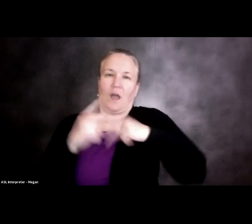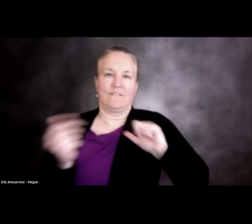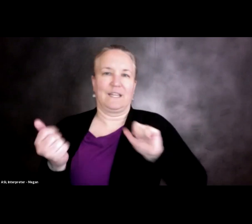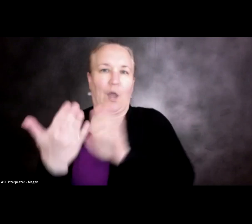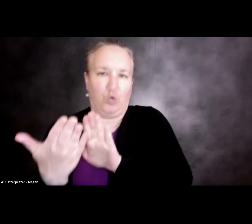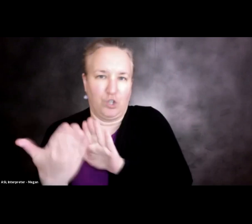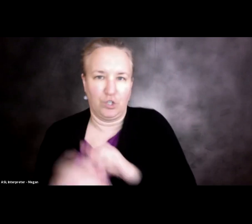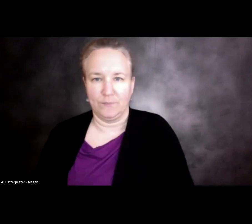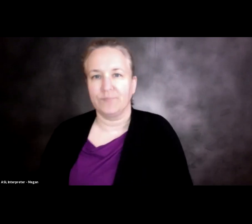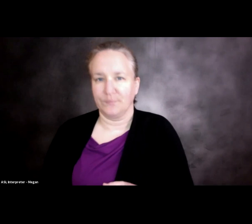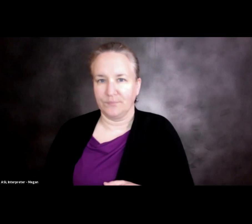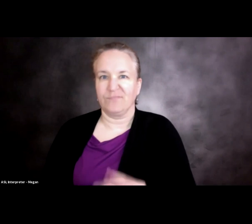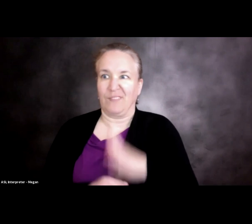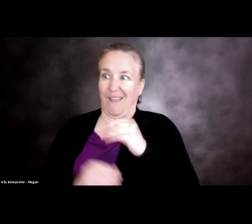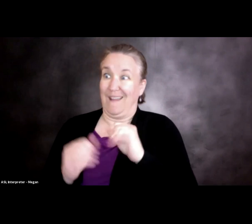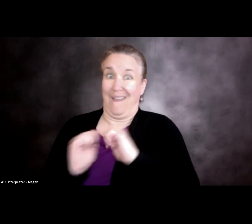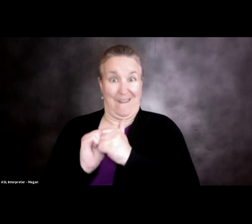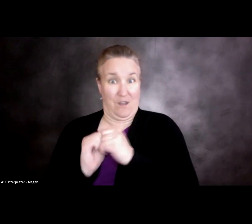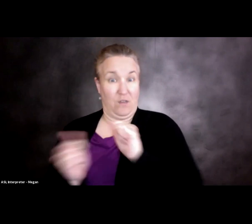and their complicated effects.